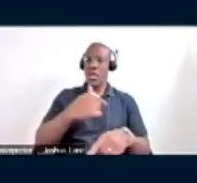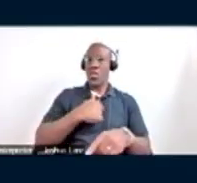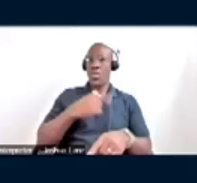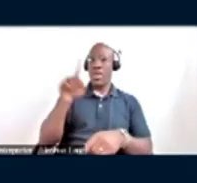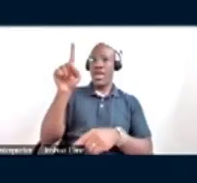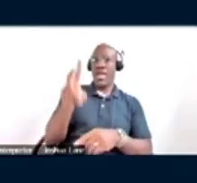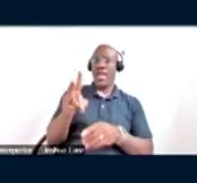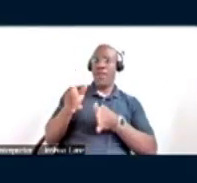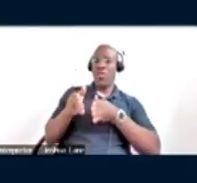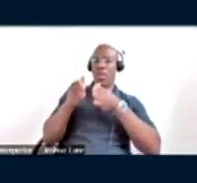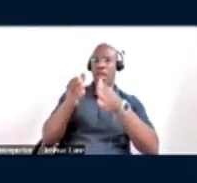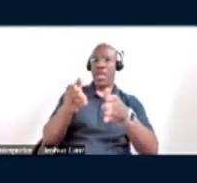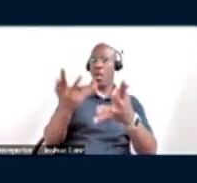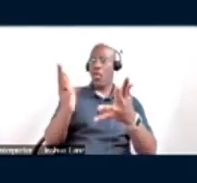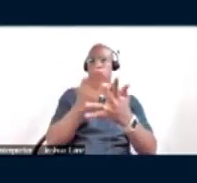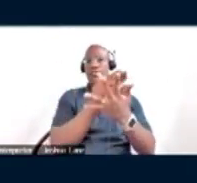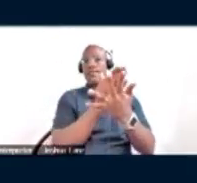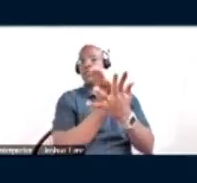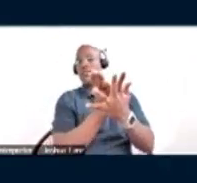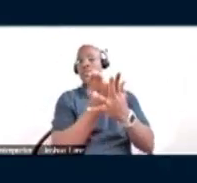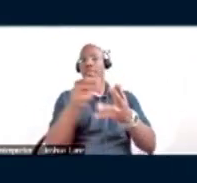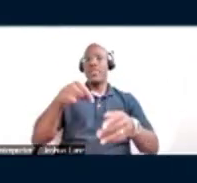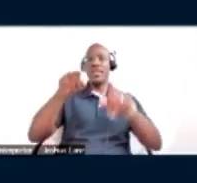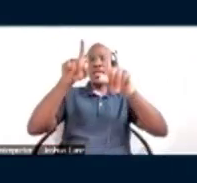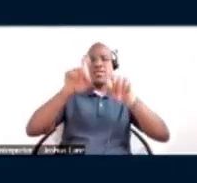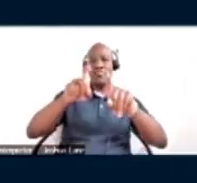There's an external contractor that's taking a look at it.